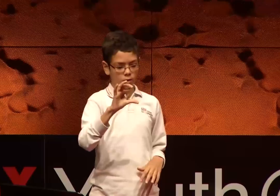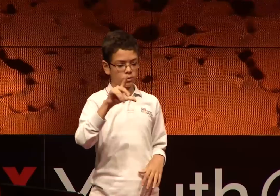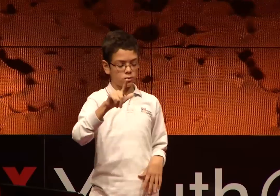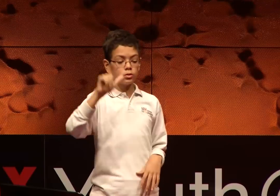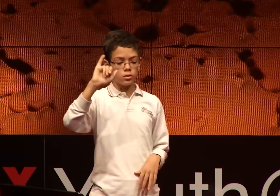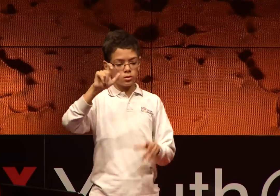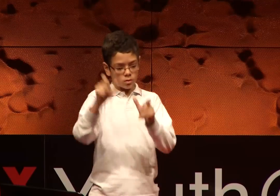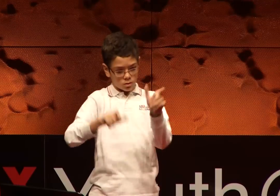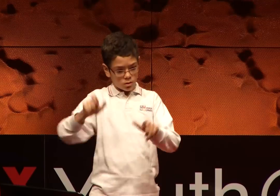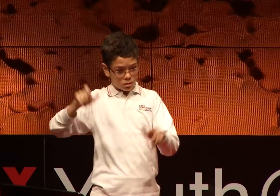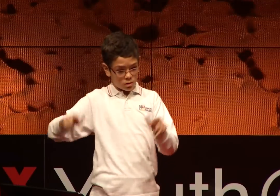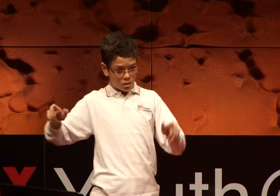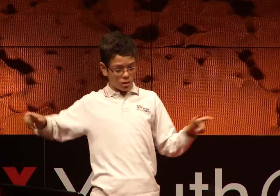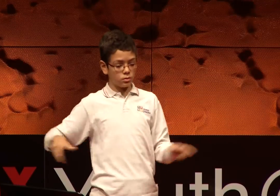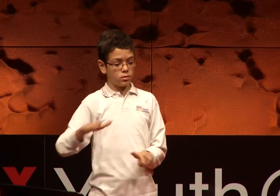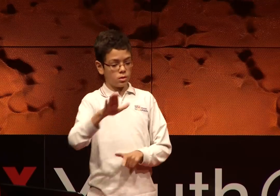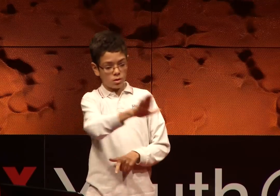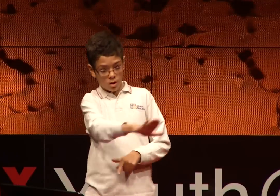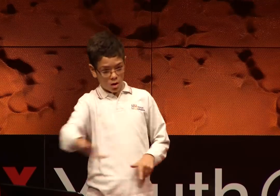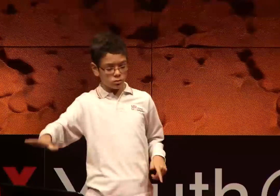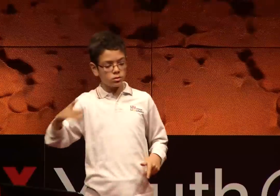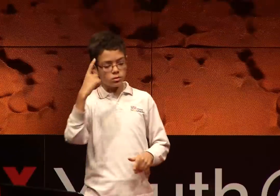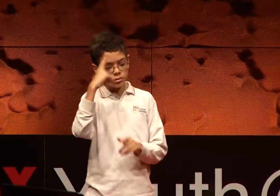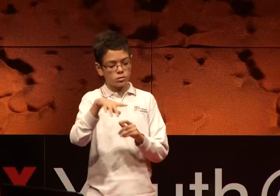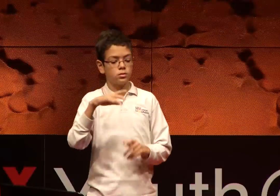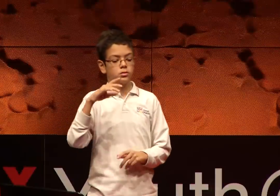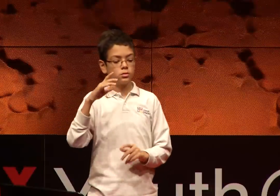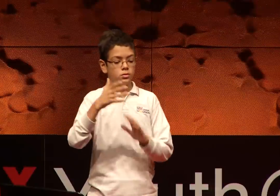[but] has knowledge of Sign Language and all the people attending the university